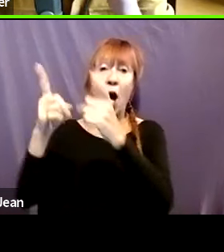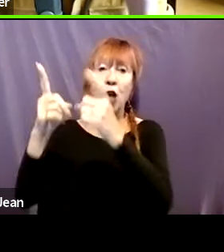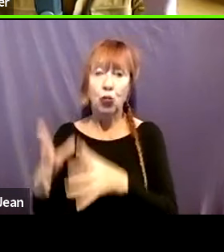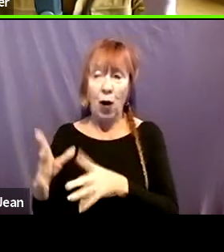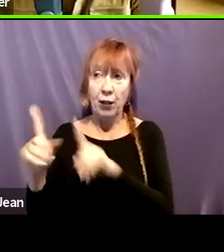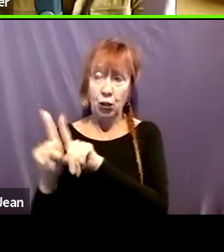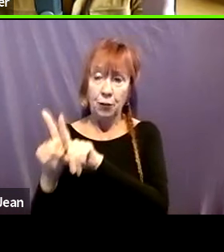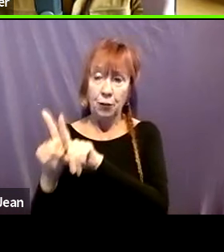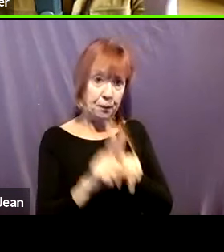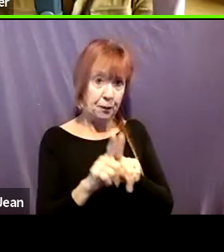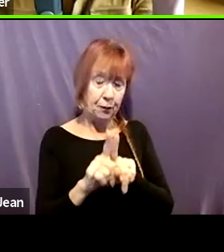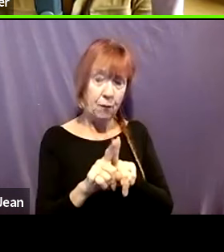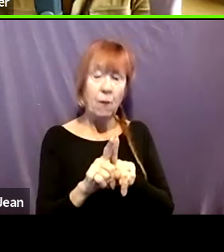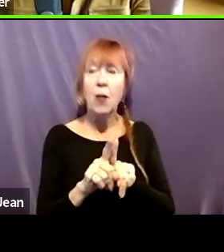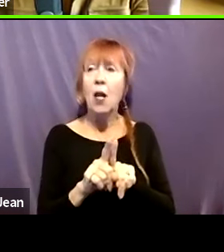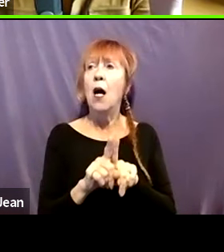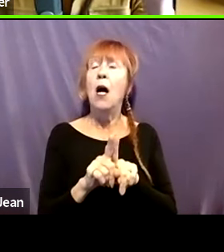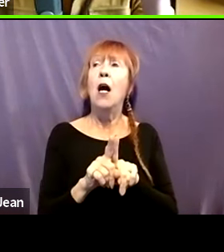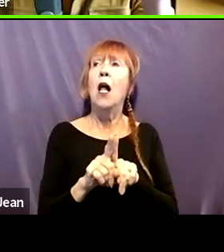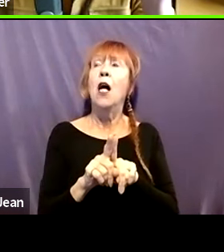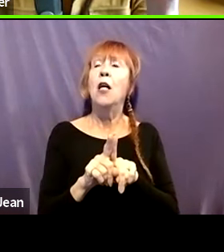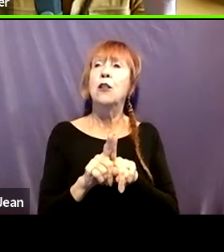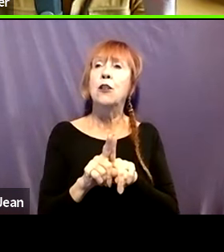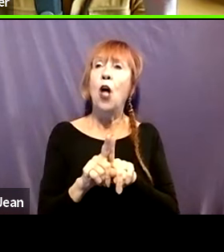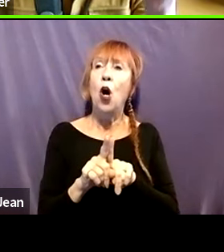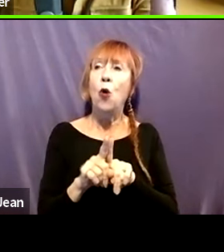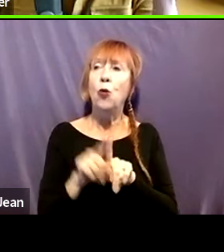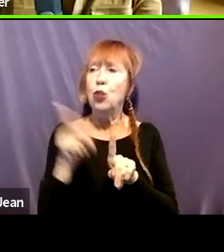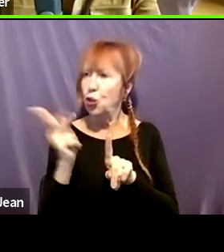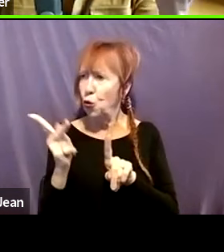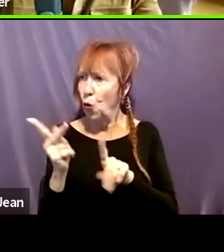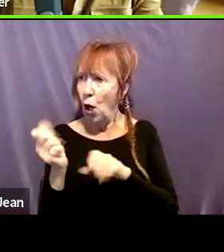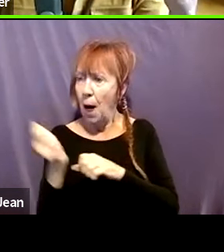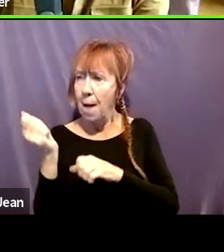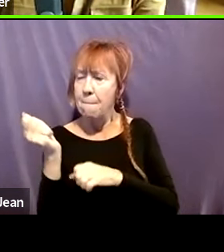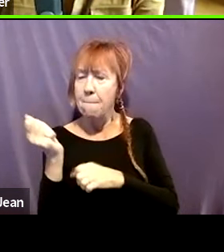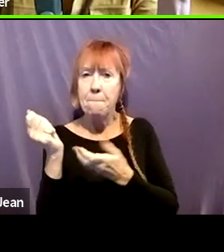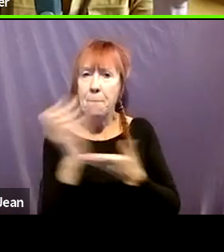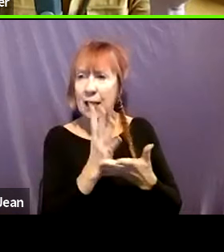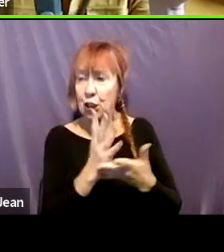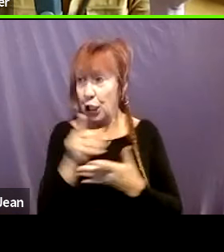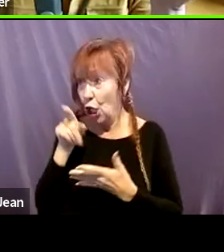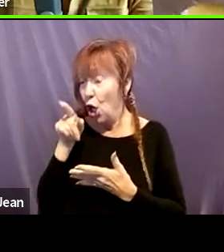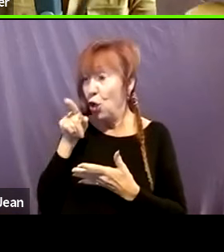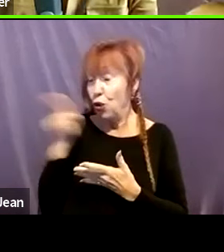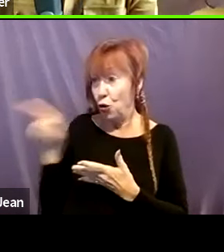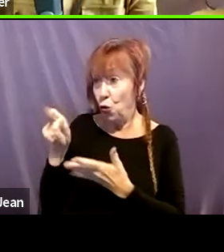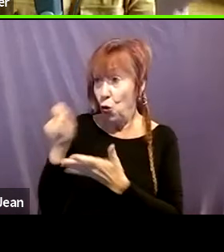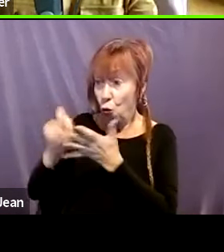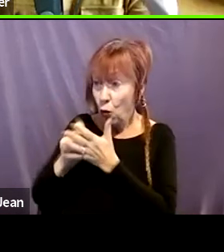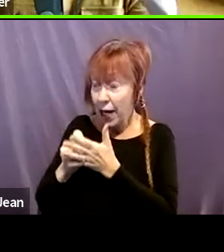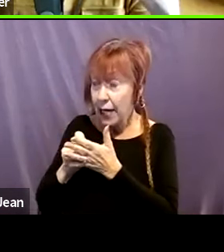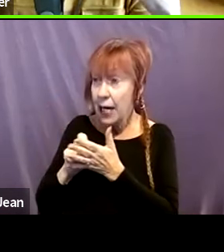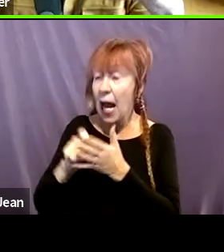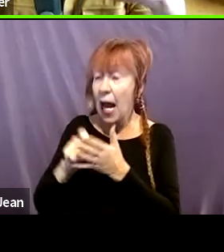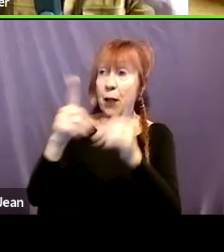What was the background of what you guys were pitching? Was this something that you had already written, and he was attached to, or was this something,